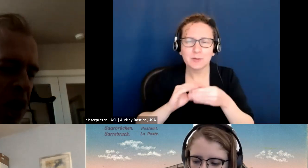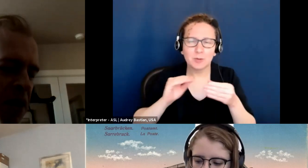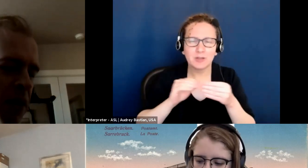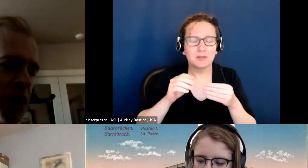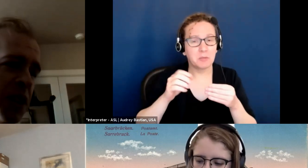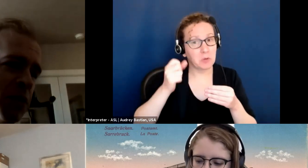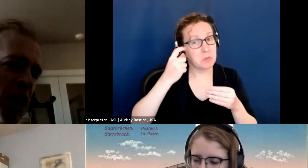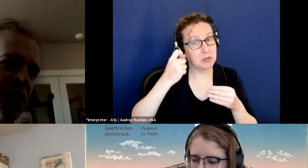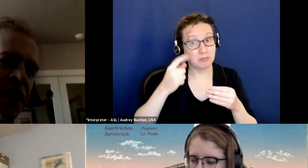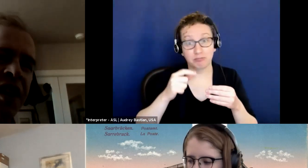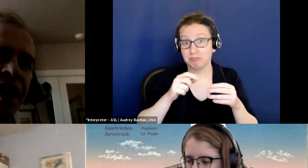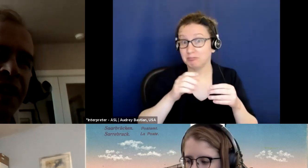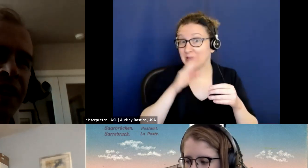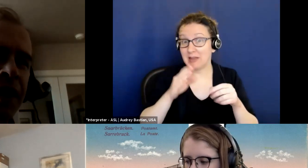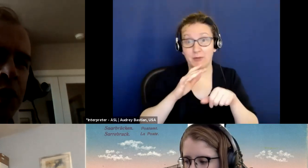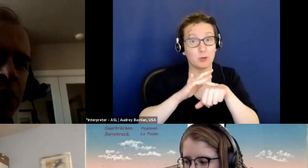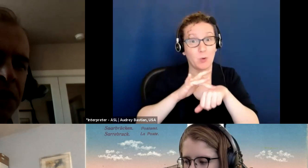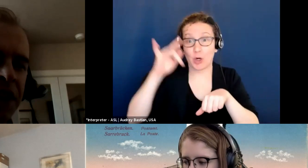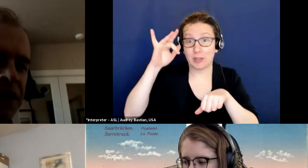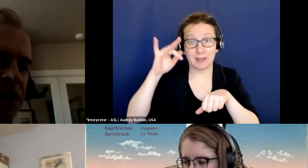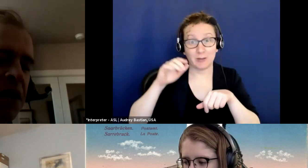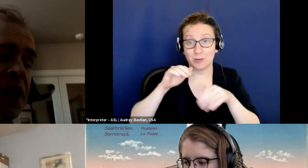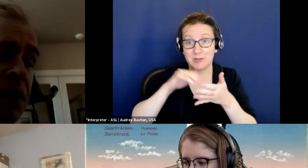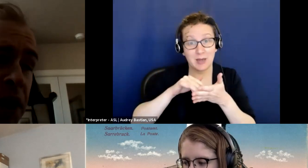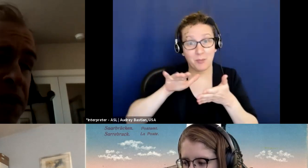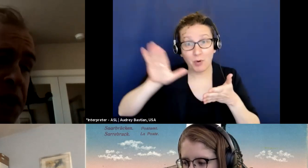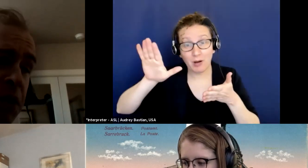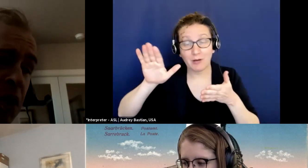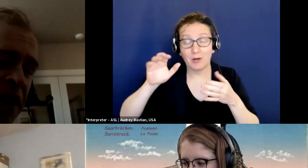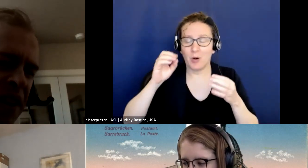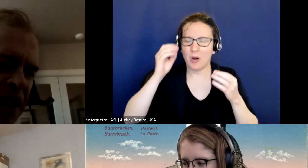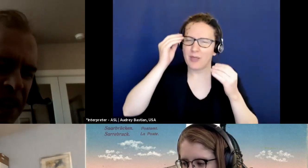especially never too early to start thinking about studying abroad.